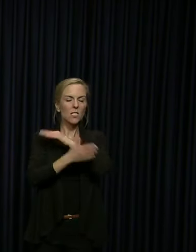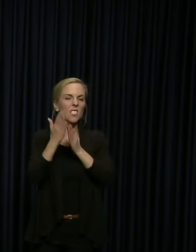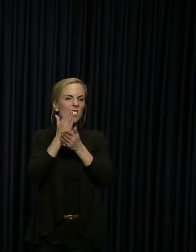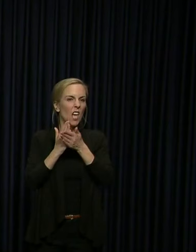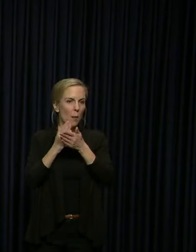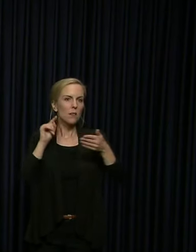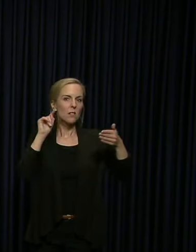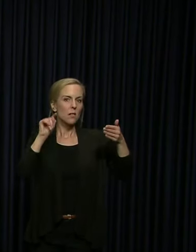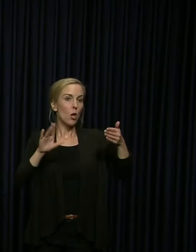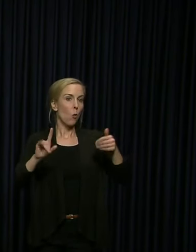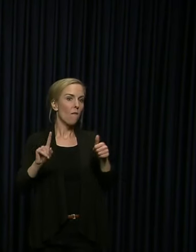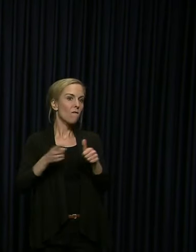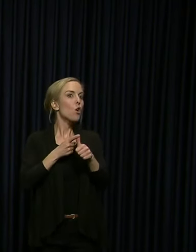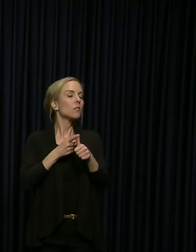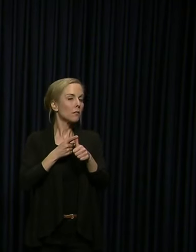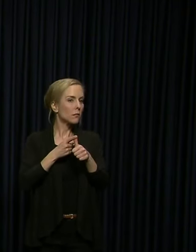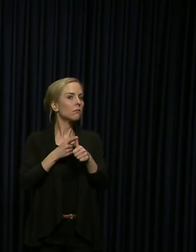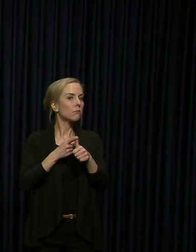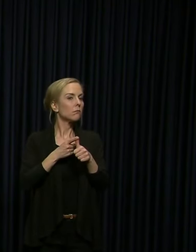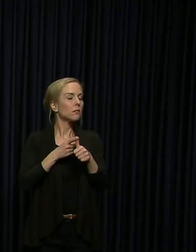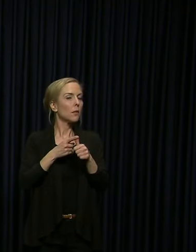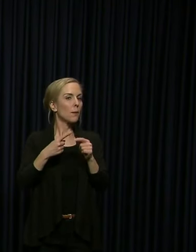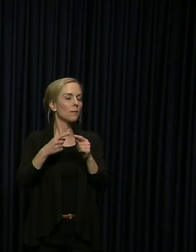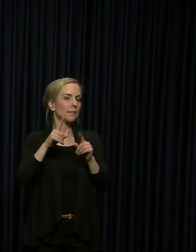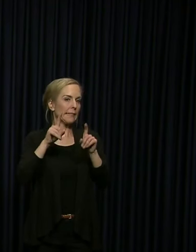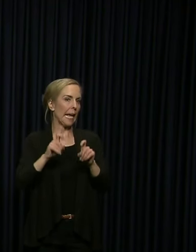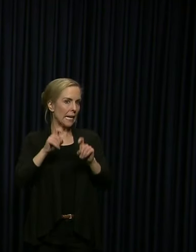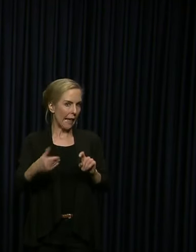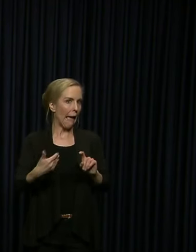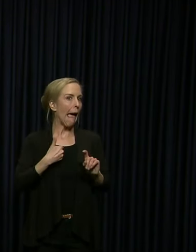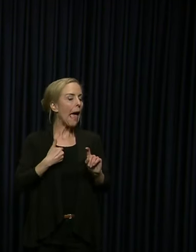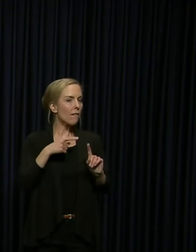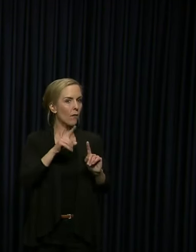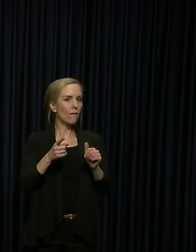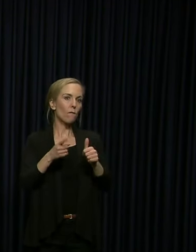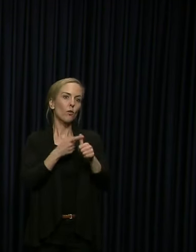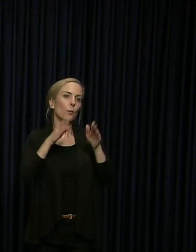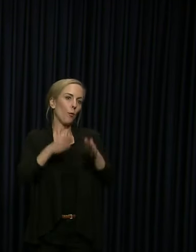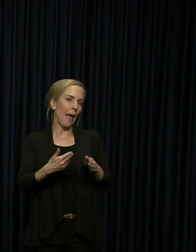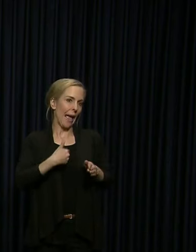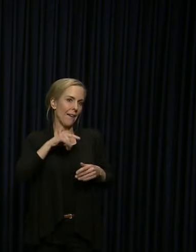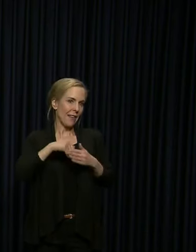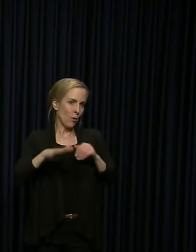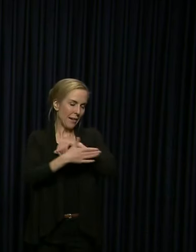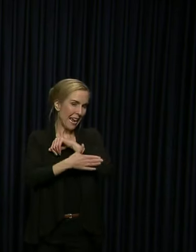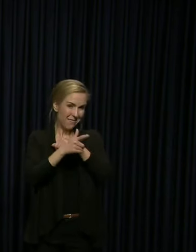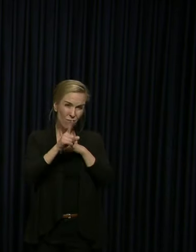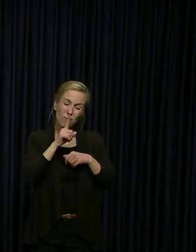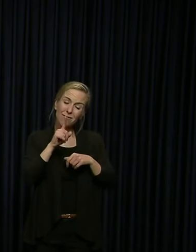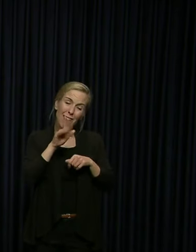ON OUR SOUTHERN BORDER. THE COUNTY JUDGE IN SIMPSON COUNTY SPECIFICALLY IN TALKING